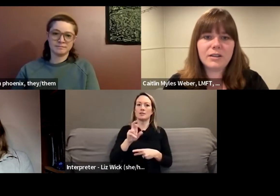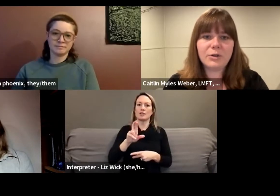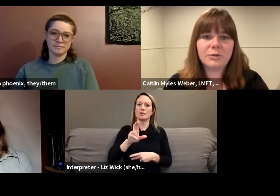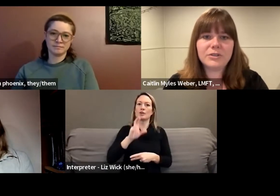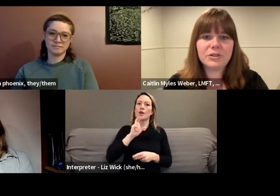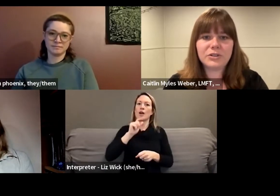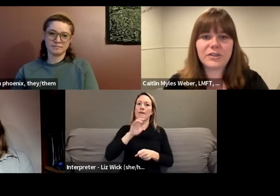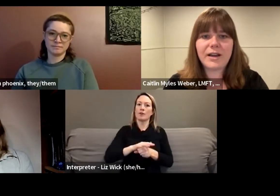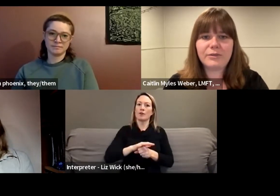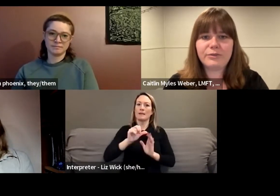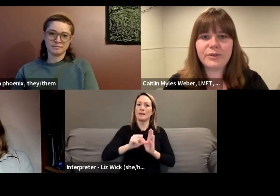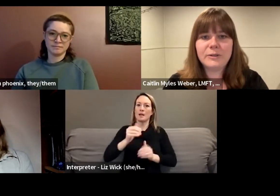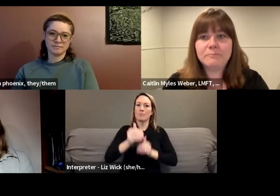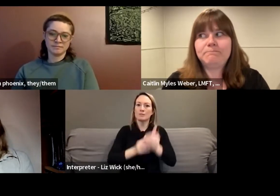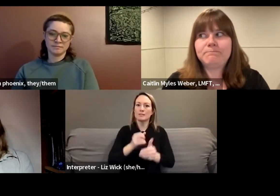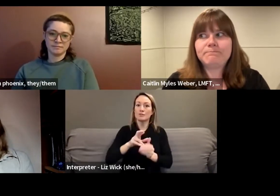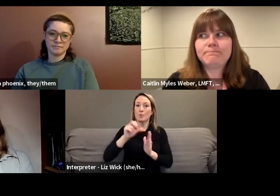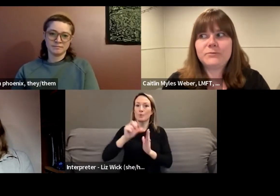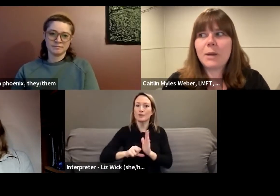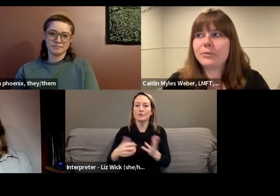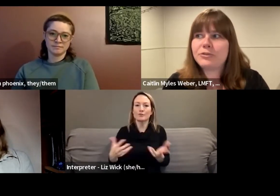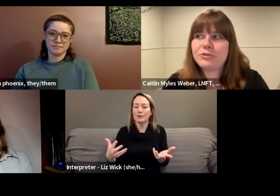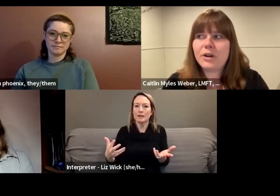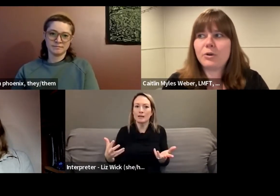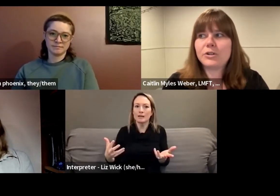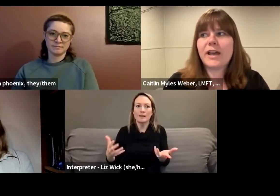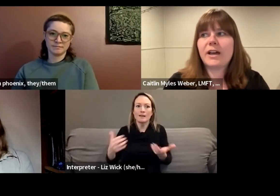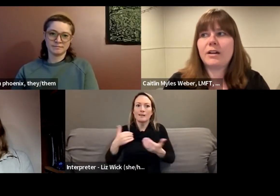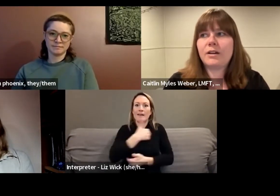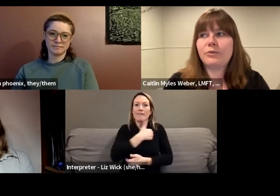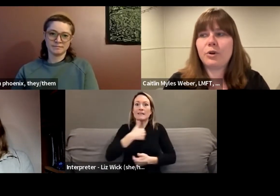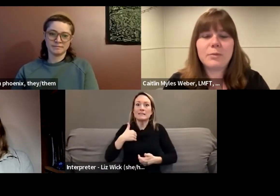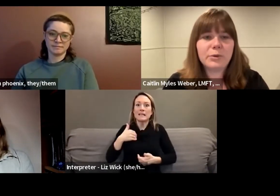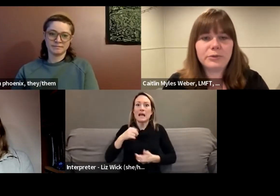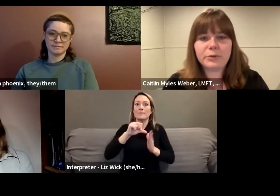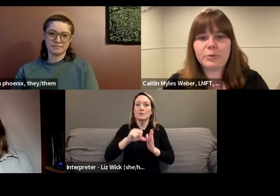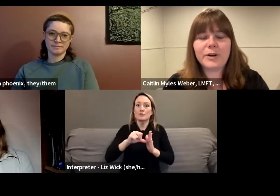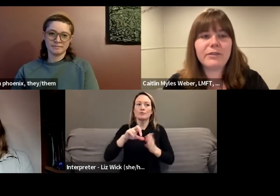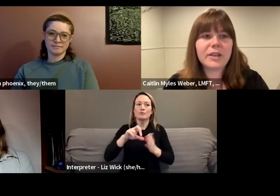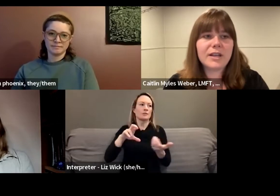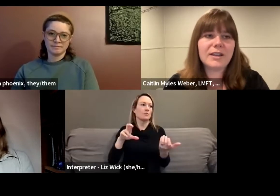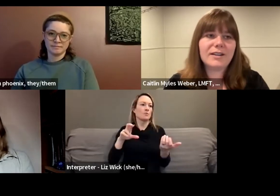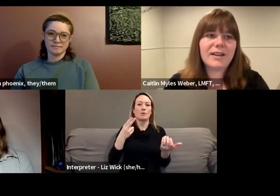You know, to just have top surgery or to have hormones or whatever they need.